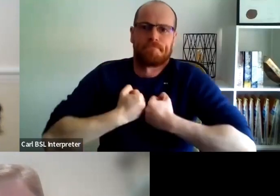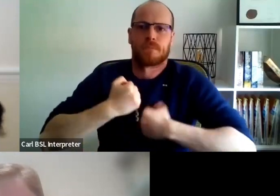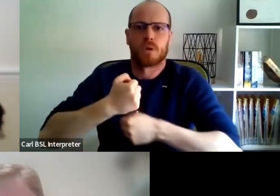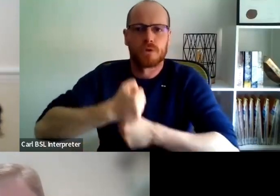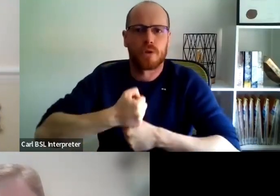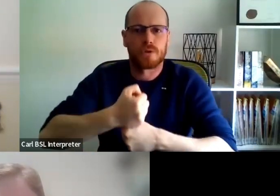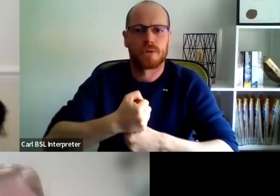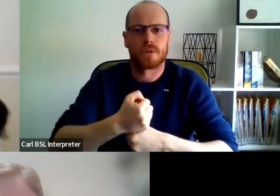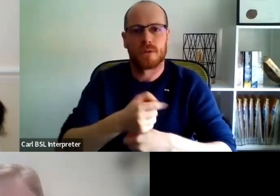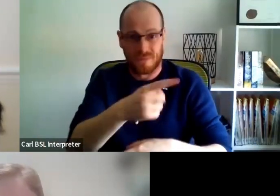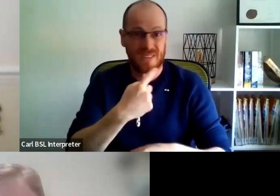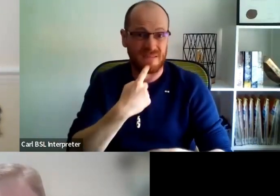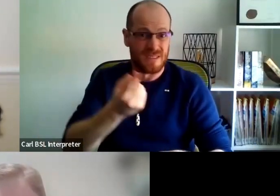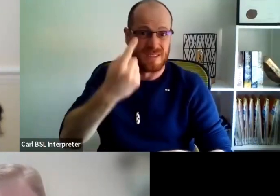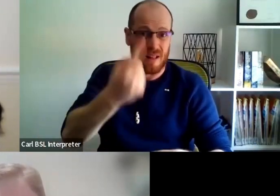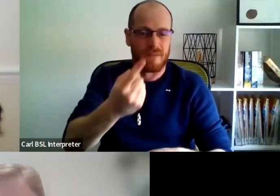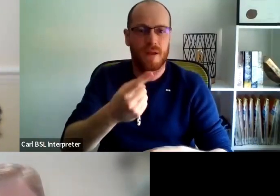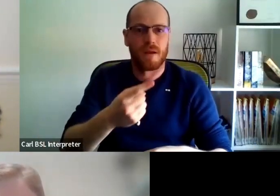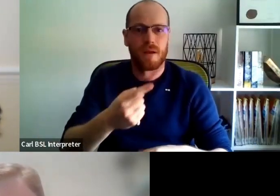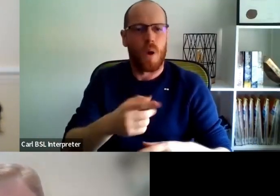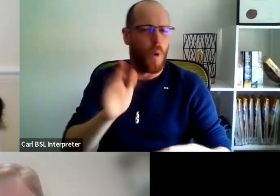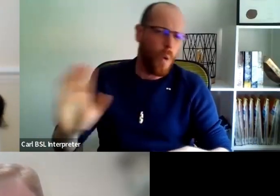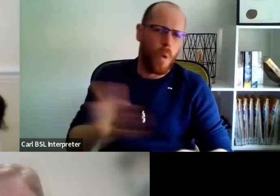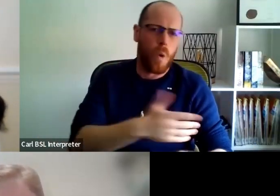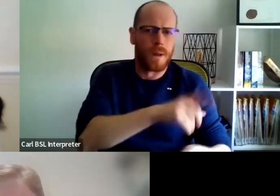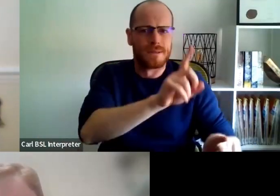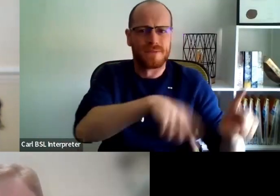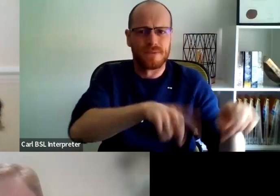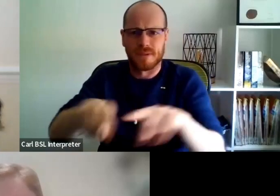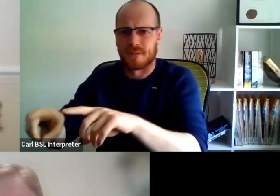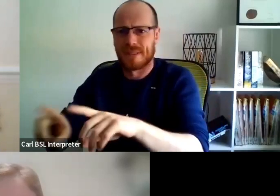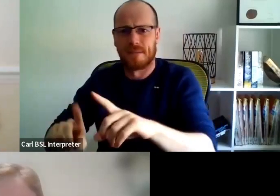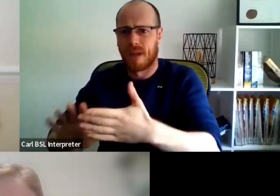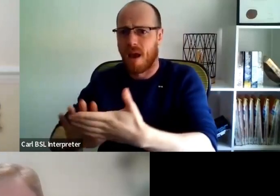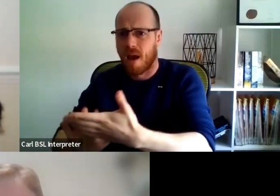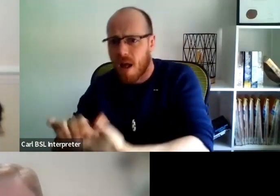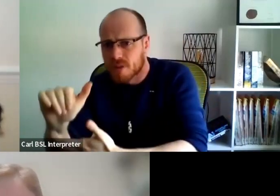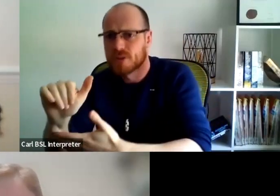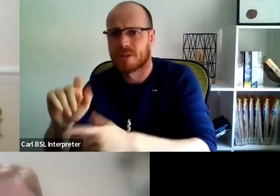like you said, you know, people are different, you know, cultures, the different types of worship and